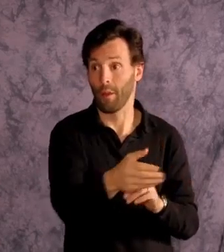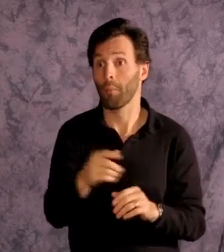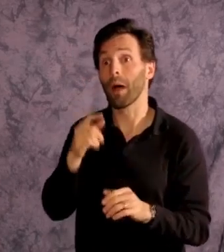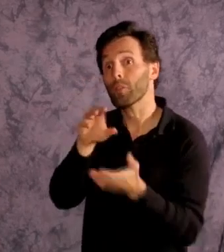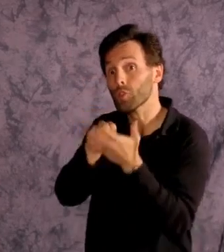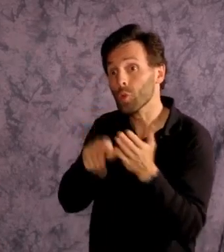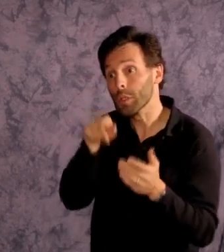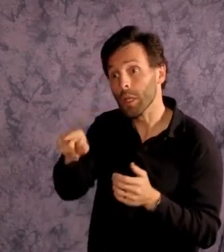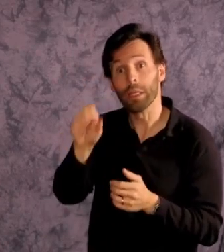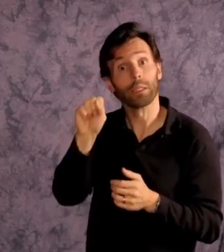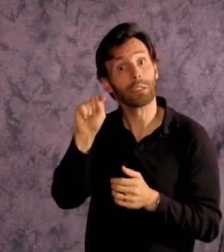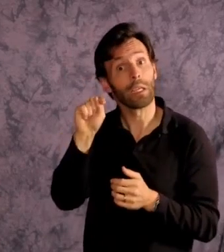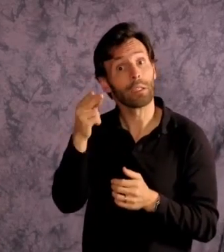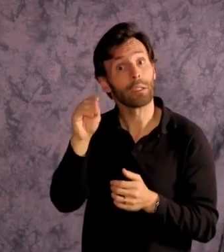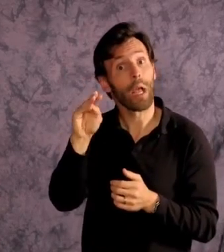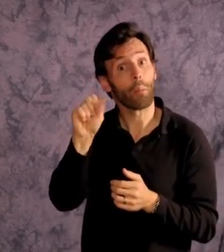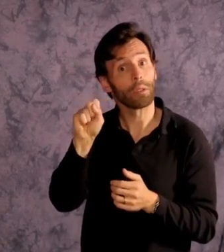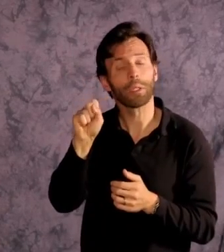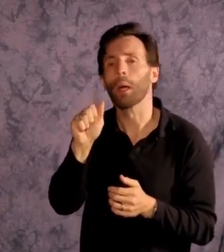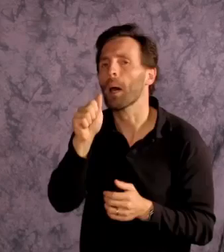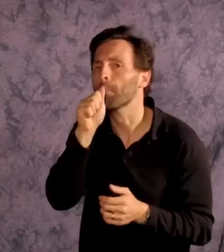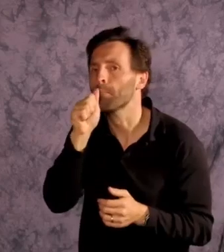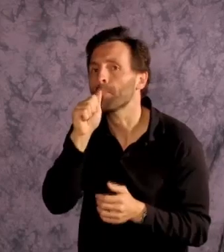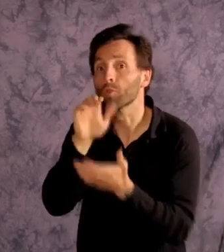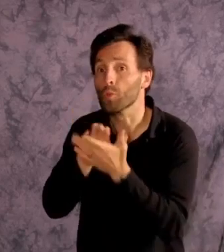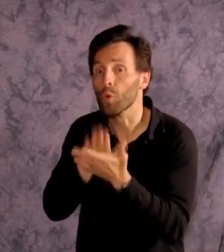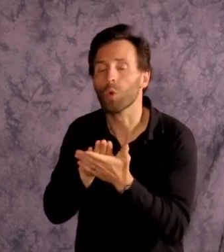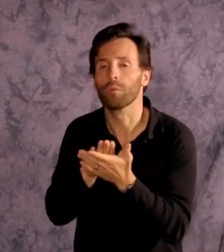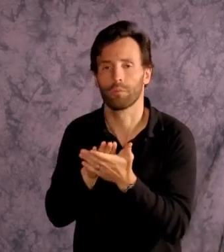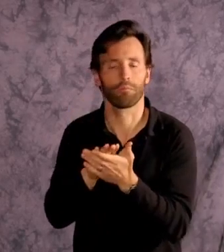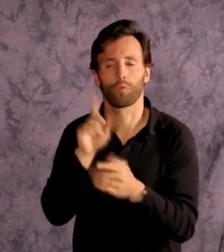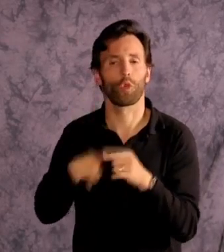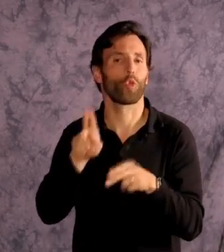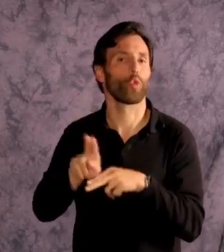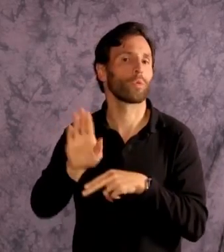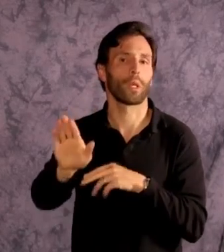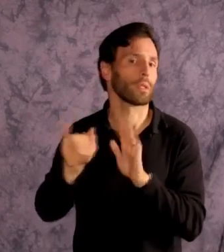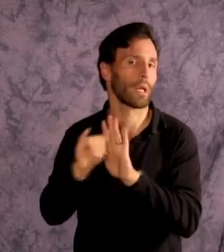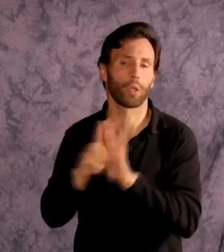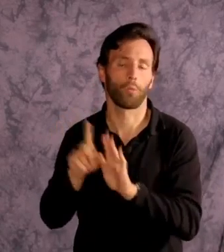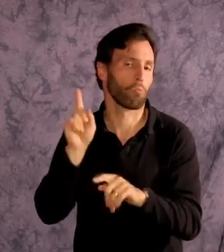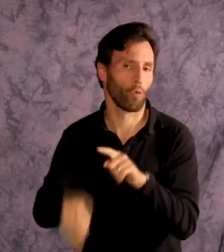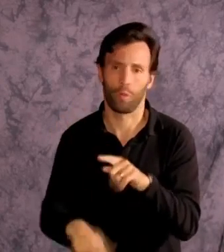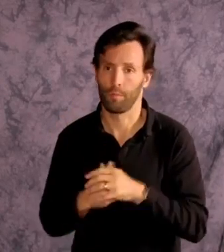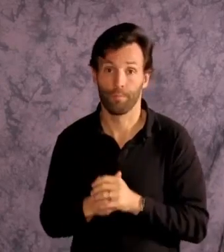A student at the University of Minnesota could use a student ID to vote,